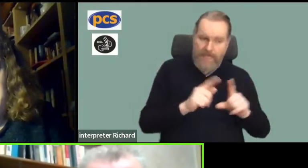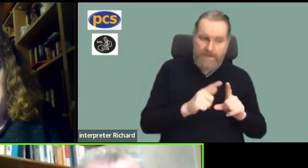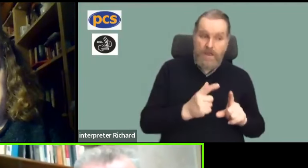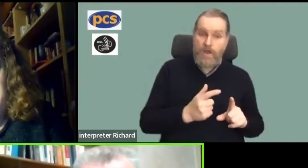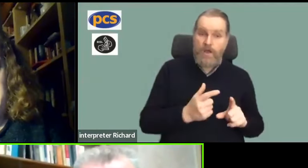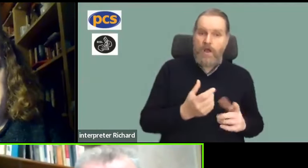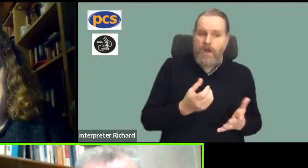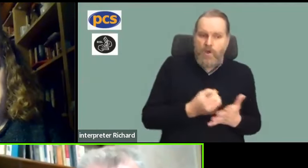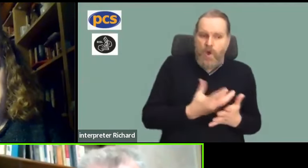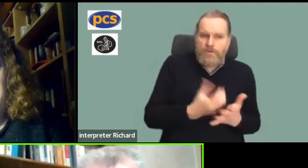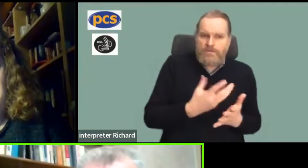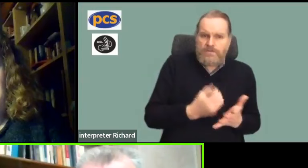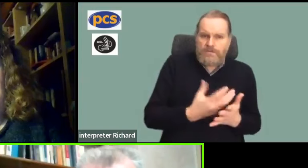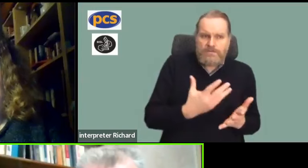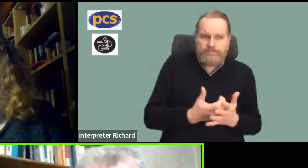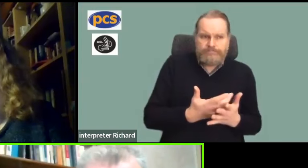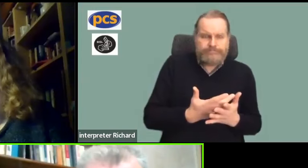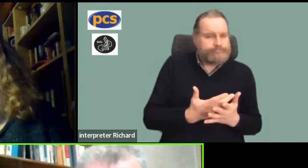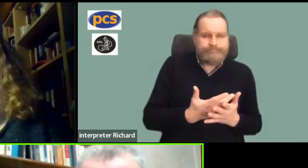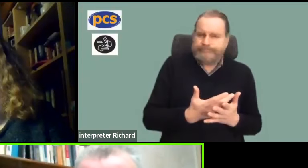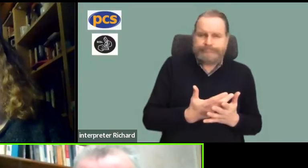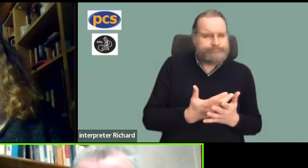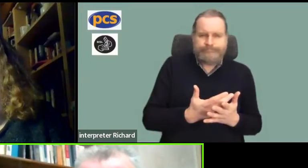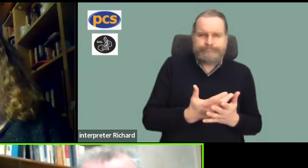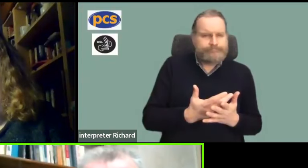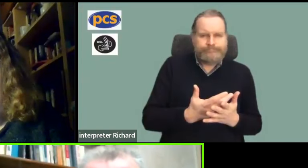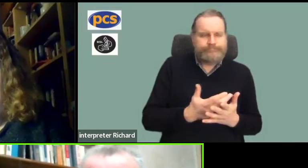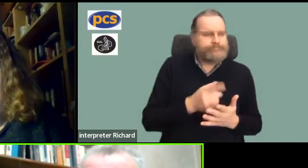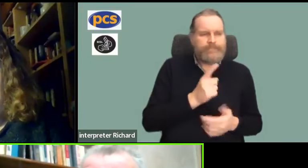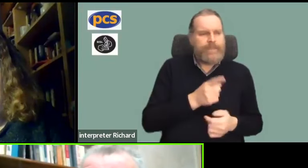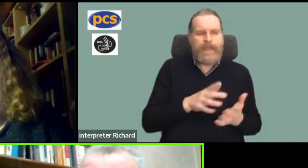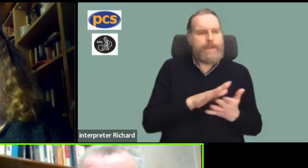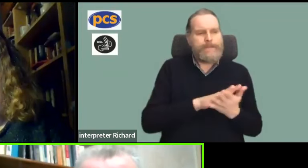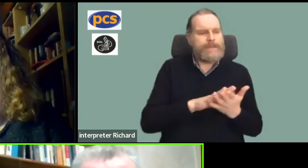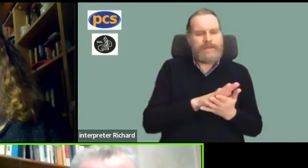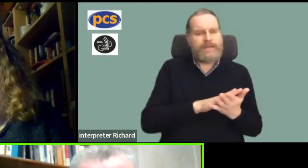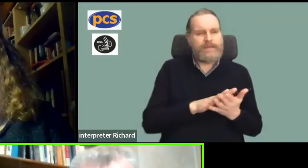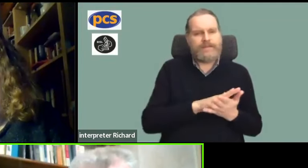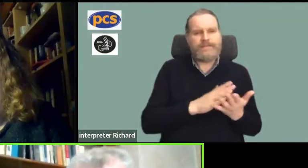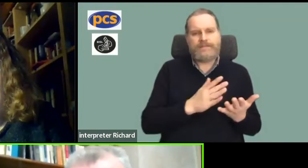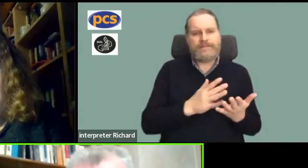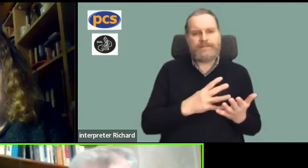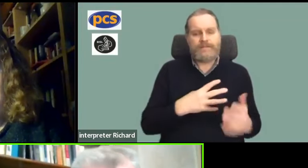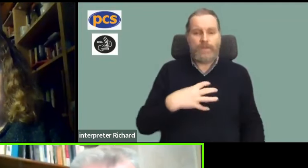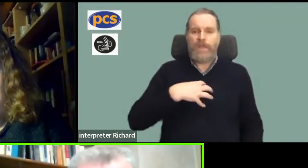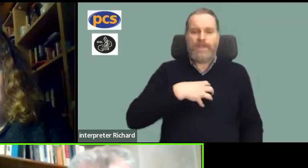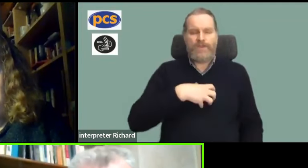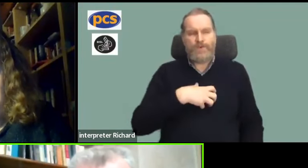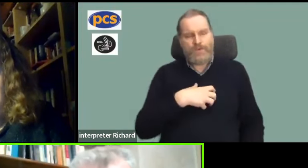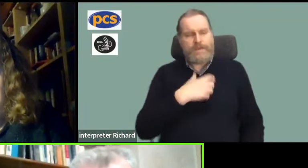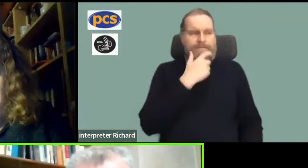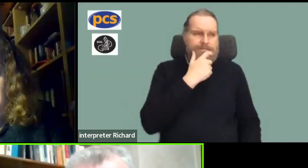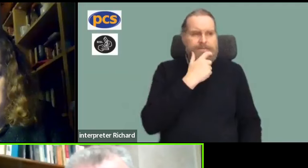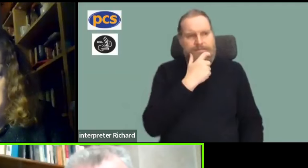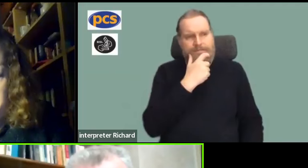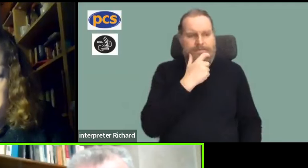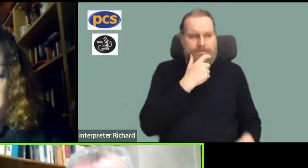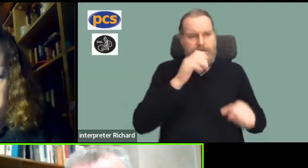to the to the cost of that in terms to the cost of that in terms of paying strike pay would have been one e that that mainly to have